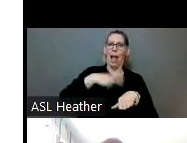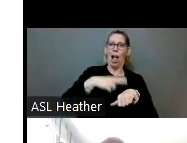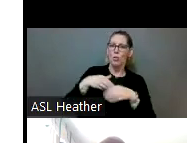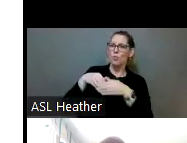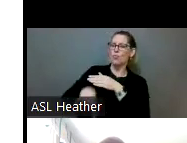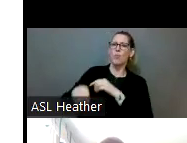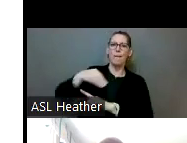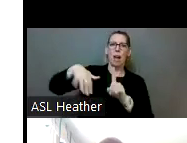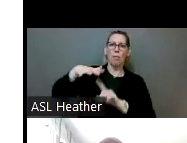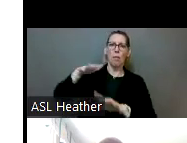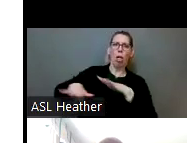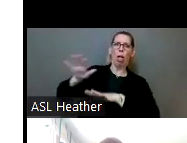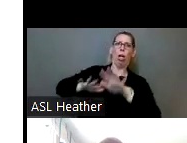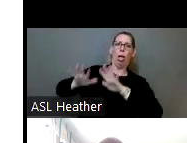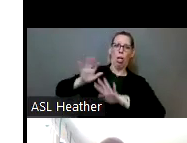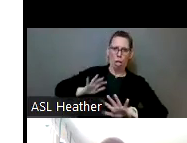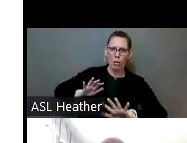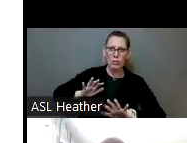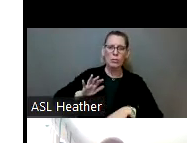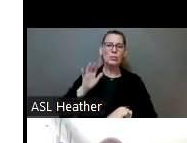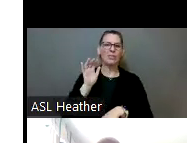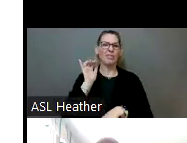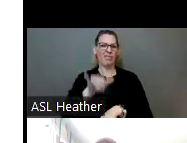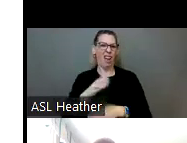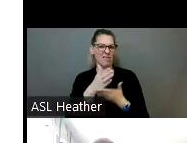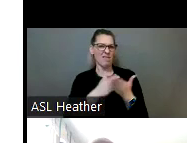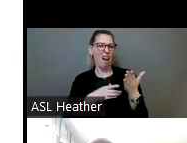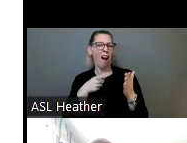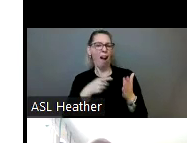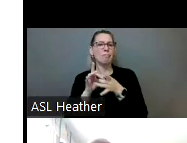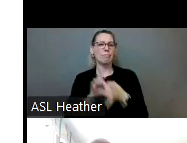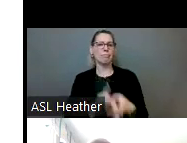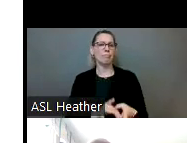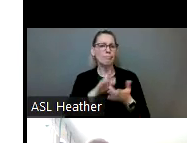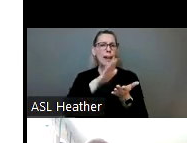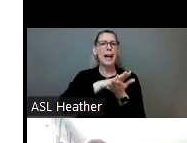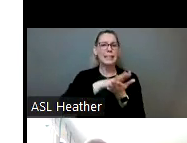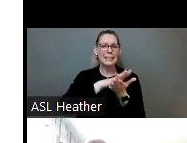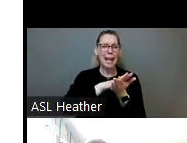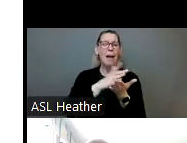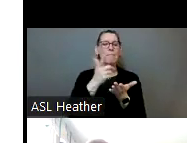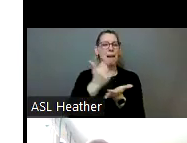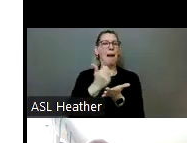environments. So some of those ideas are around the academics, help the counseling support,